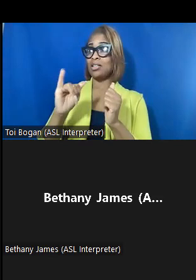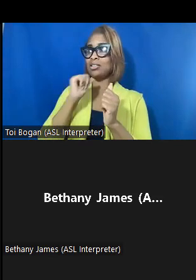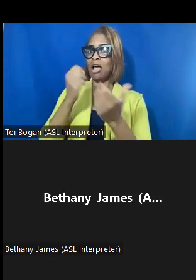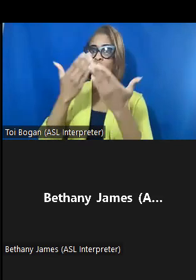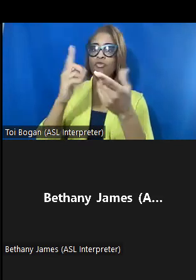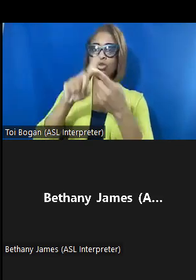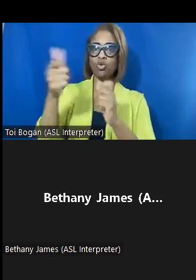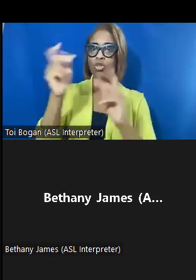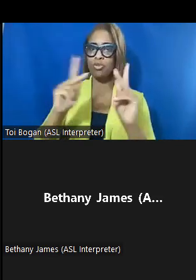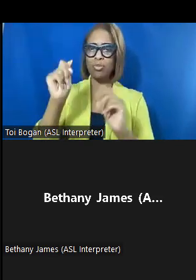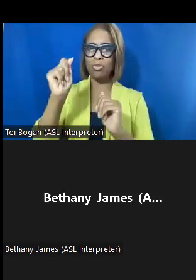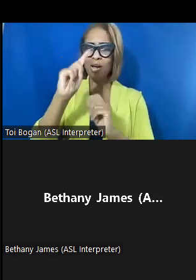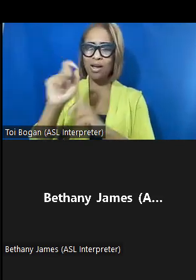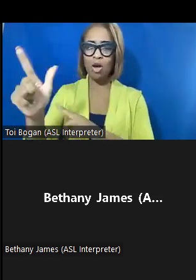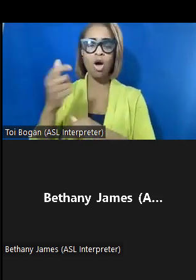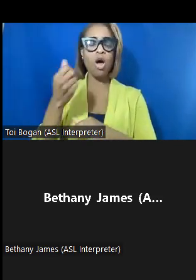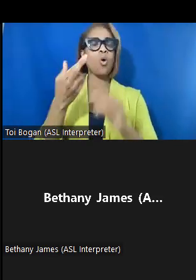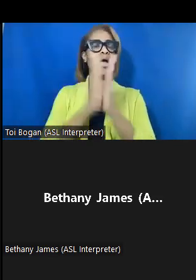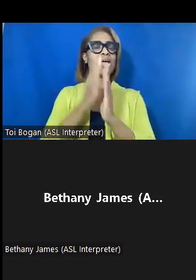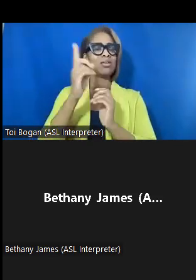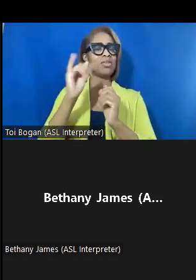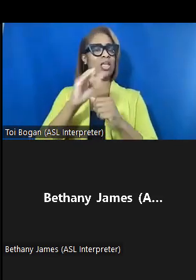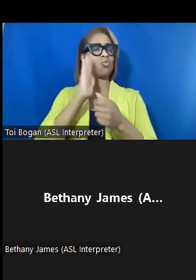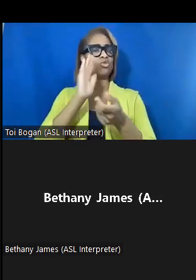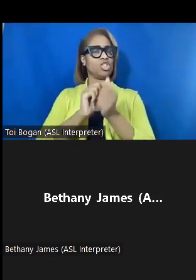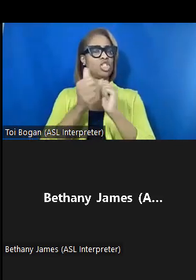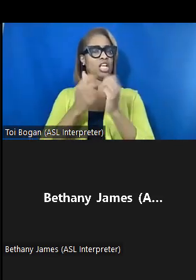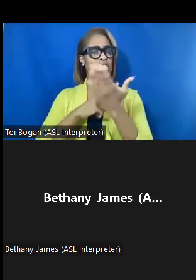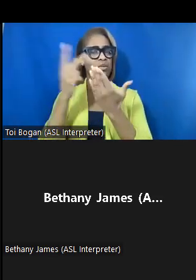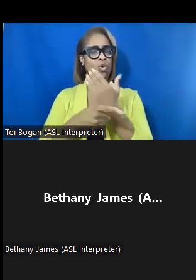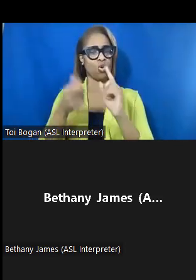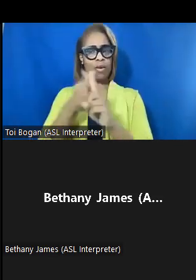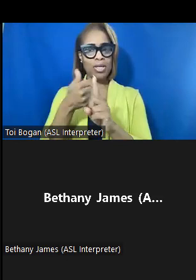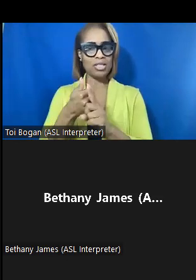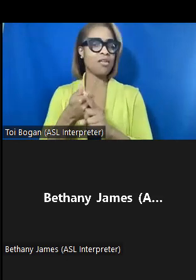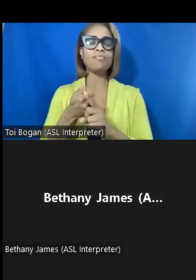for something that will change the very nature of the program, that may not be considered reasonable.